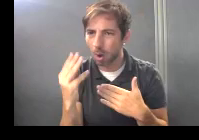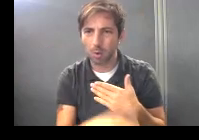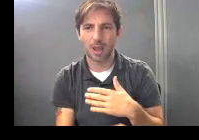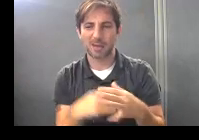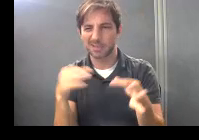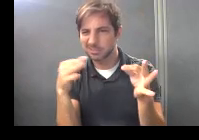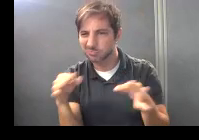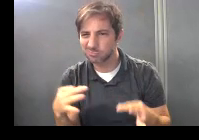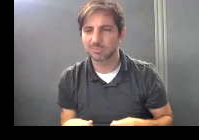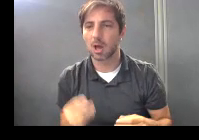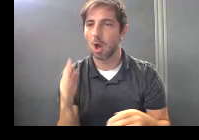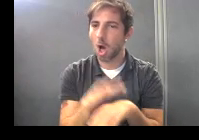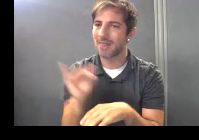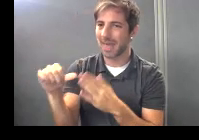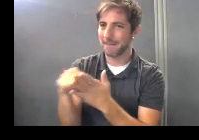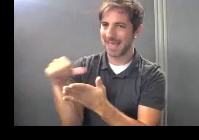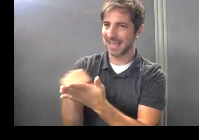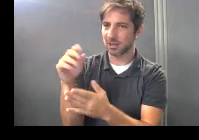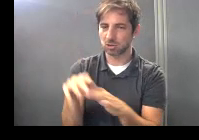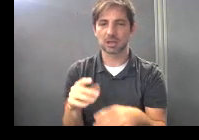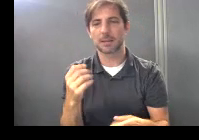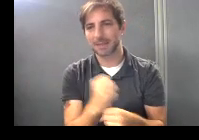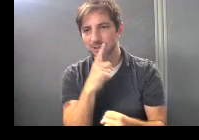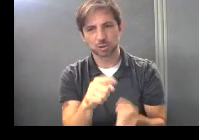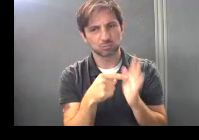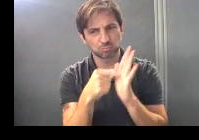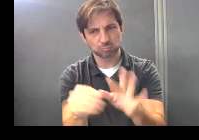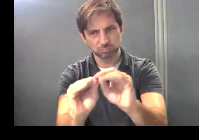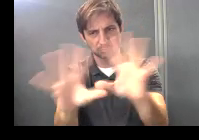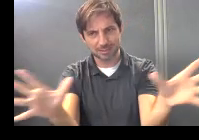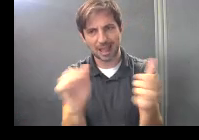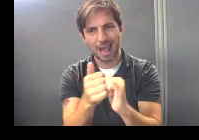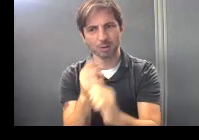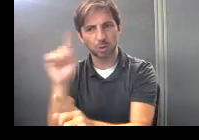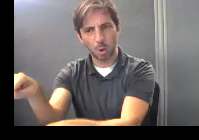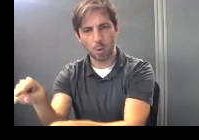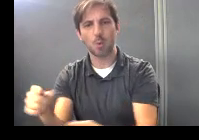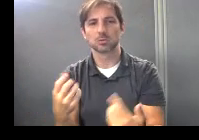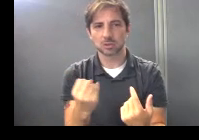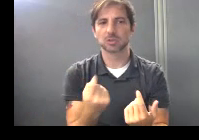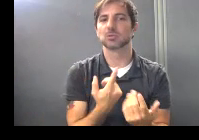MAKE SURE YOU KNOW HOW TO NAVIGATE TO THAT. IT CAN BE IN YOUR ABOUT OUR HOW TO VISIT SECTIONS